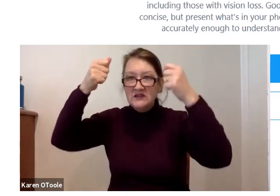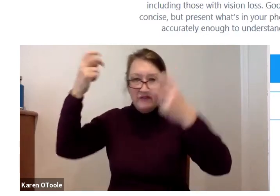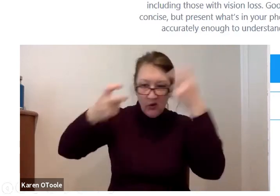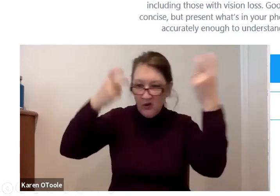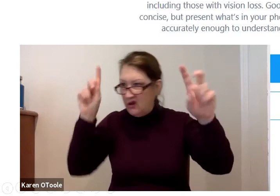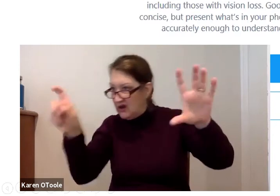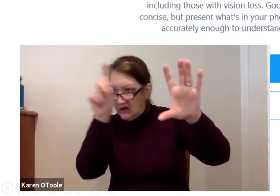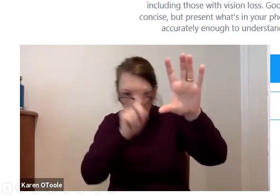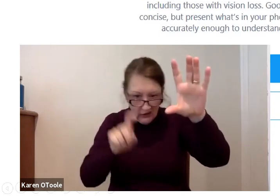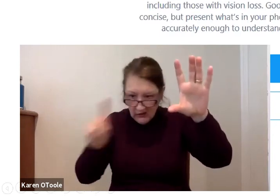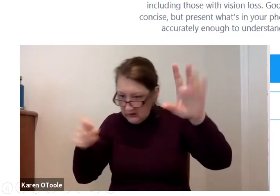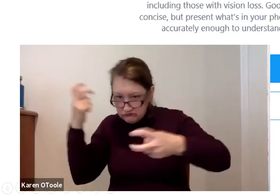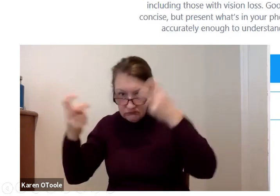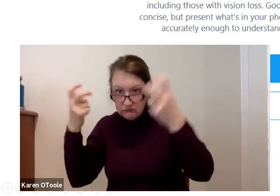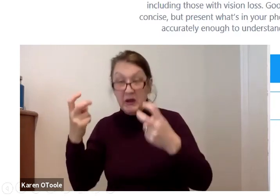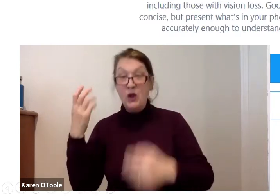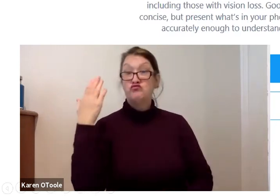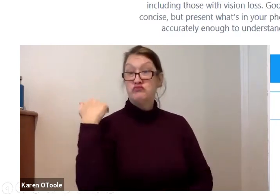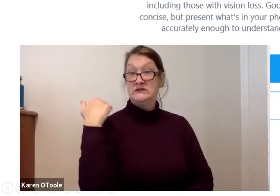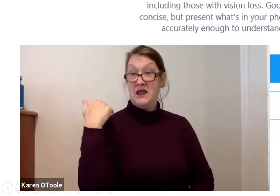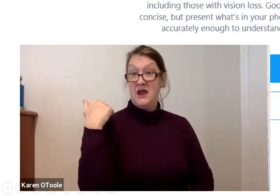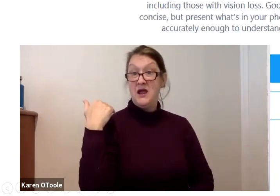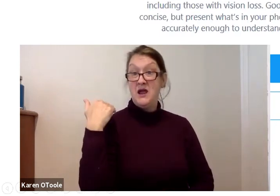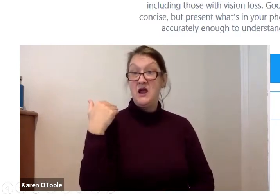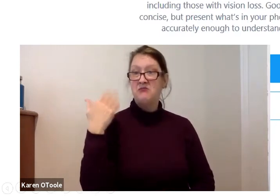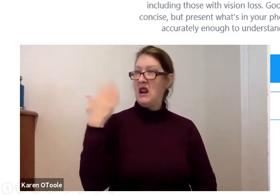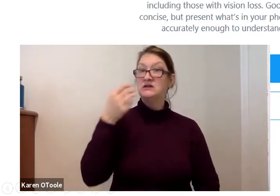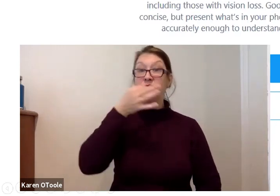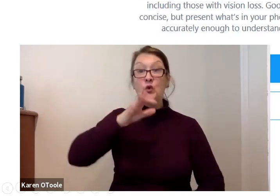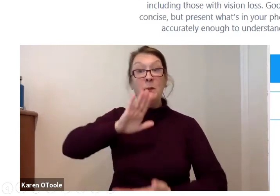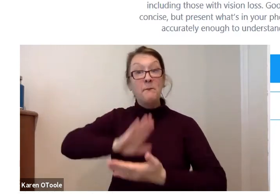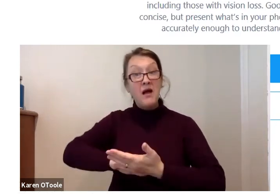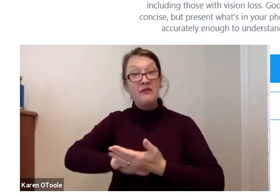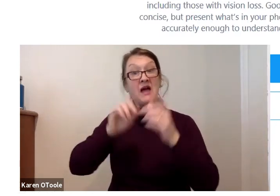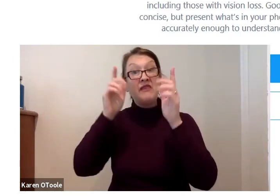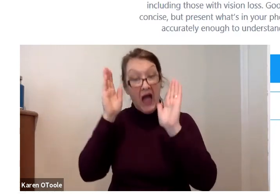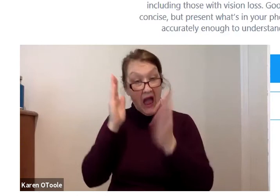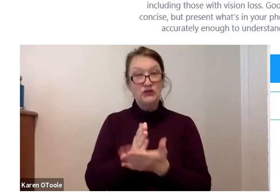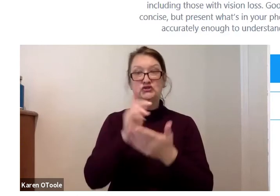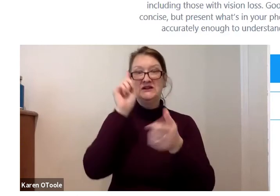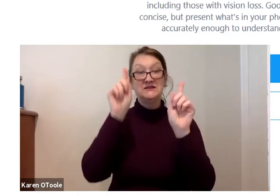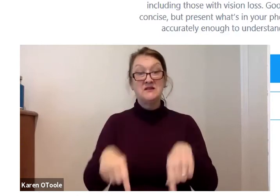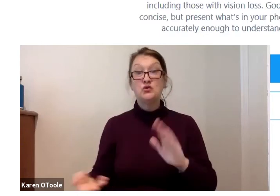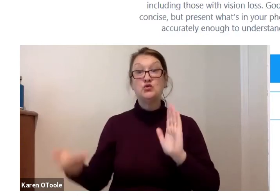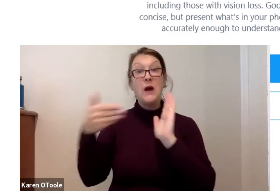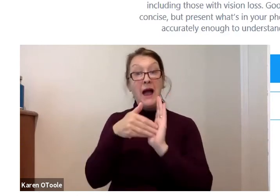Recently, within the last couple of months they have started adding it to basically the tweet.